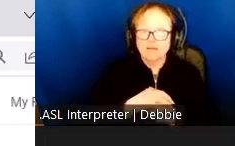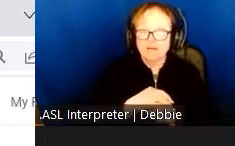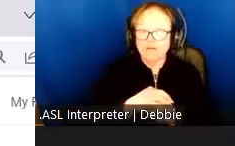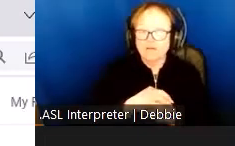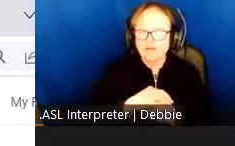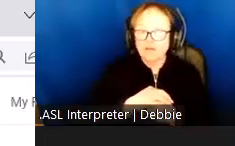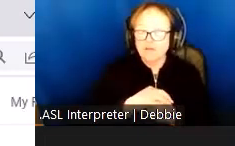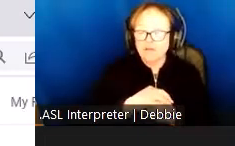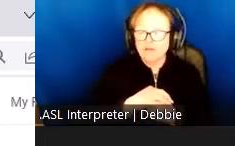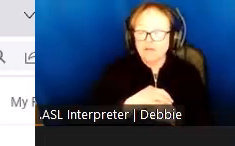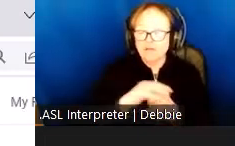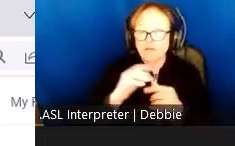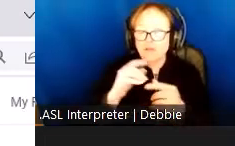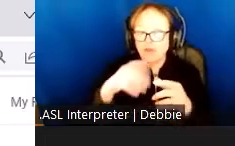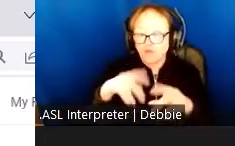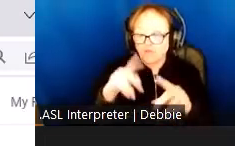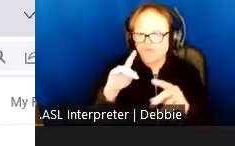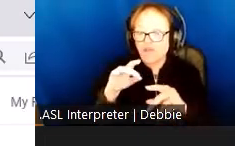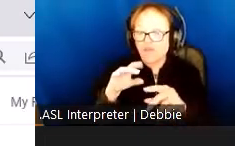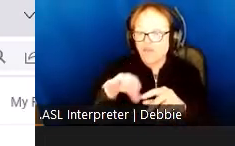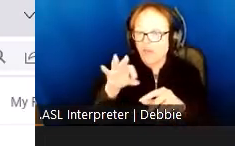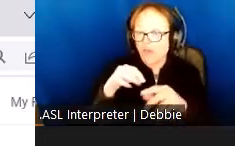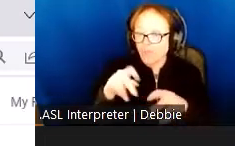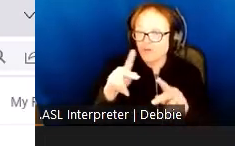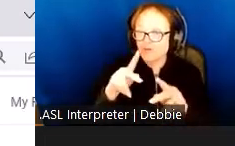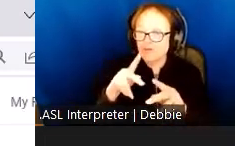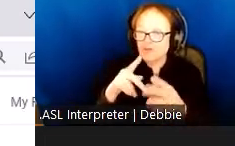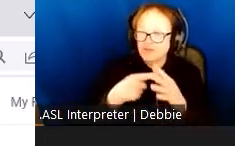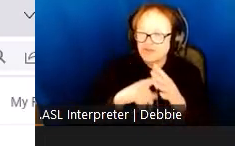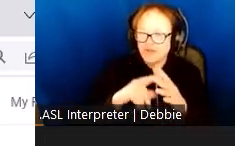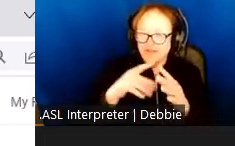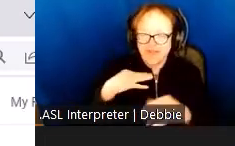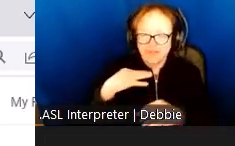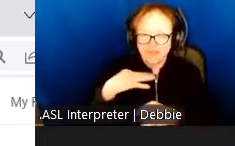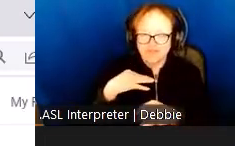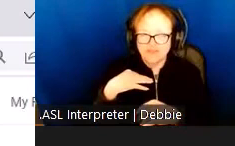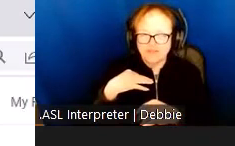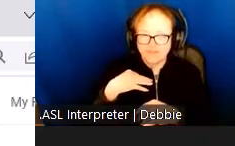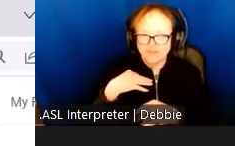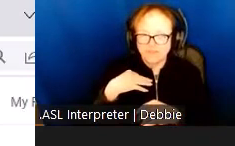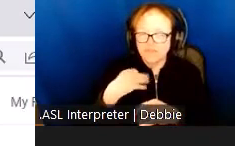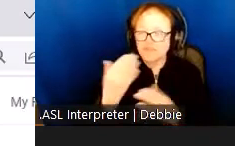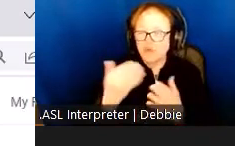opportunity to start your application. For demonstration purposes today, I’ve already